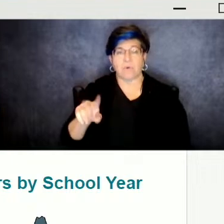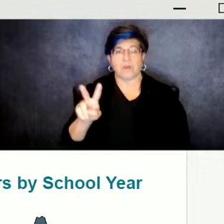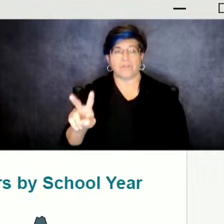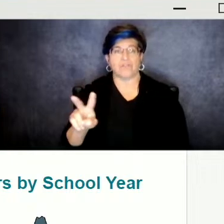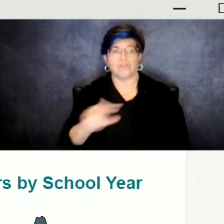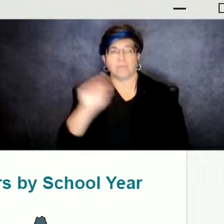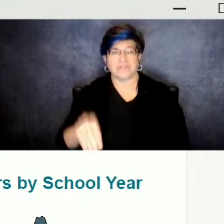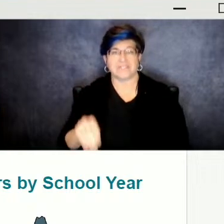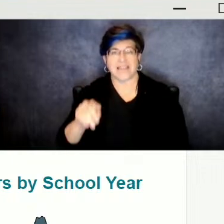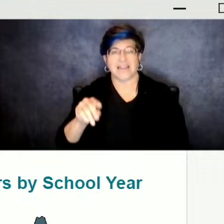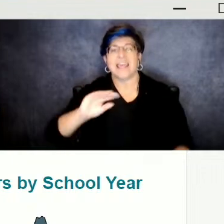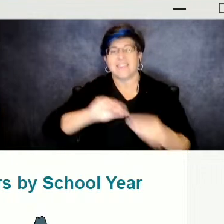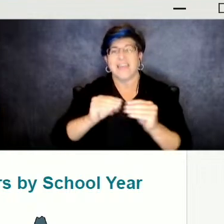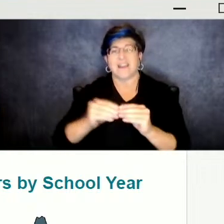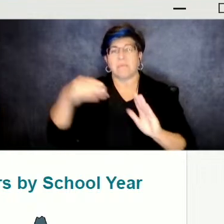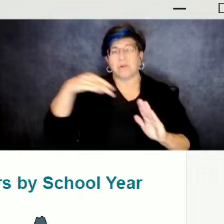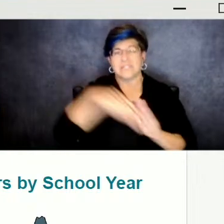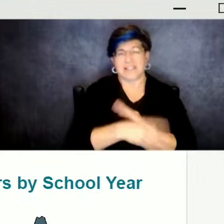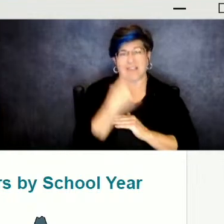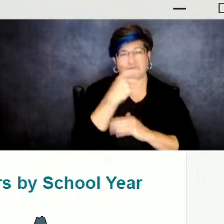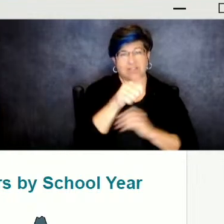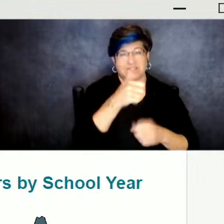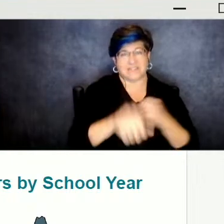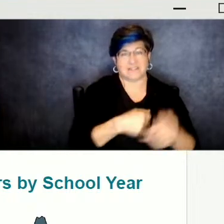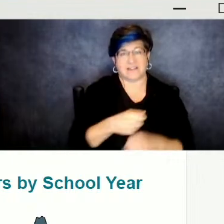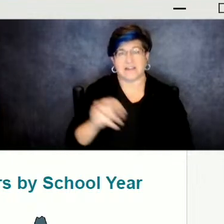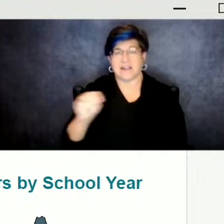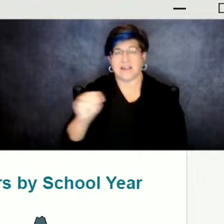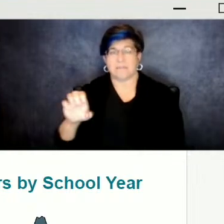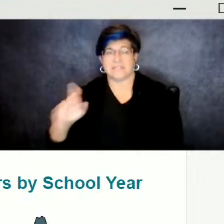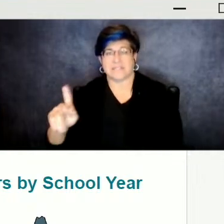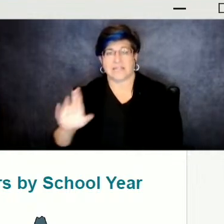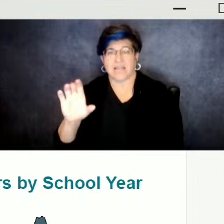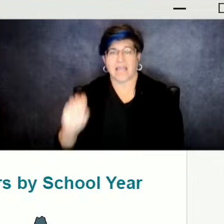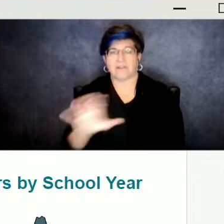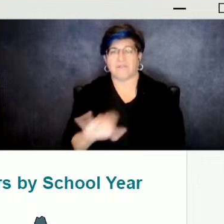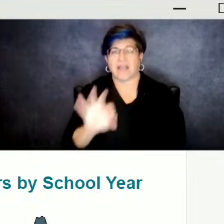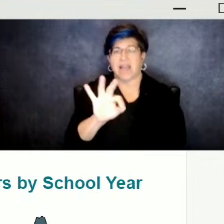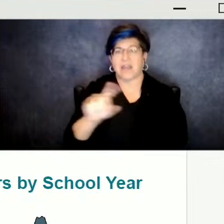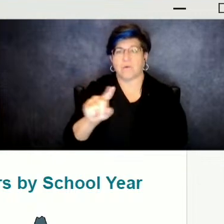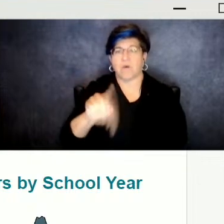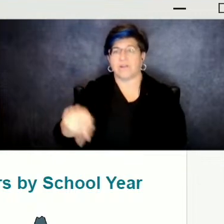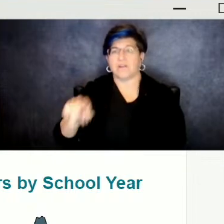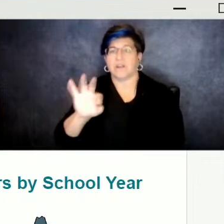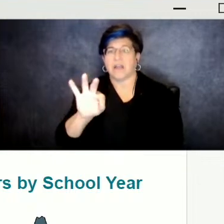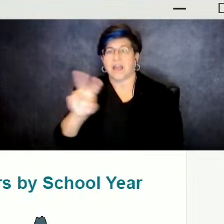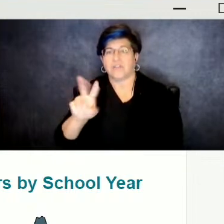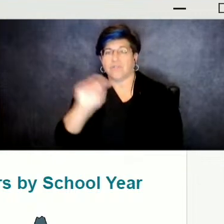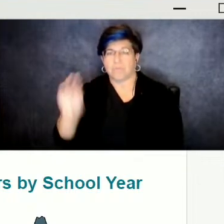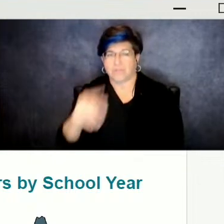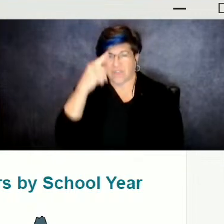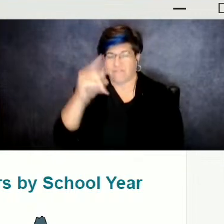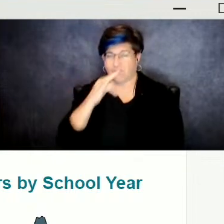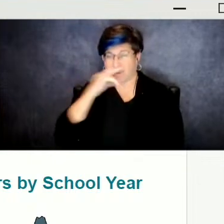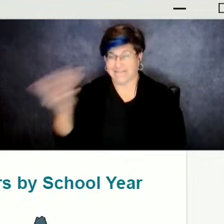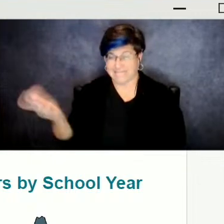THAN IT HAS BEEN THAT NUMBER HAS DECLINED OVER THE LAST